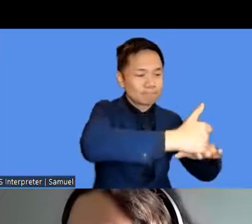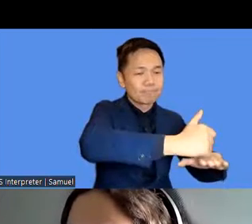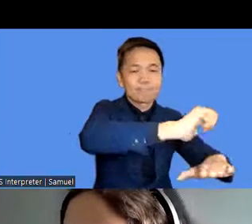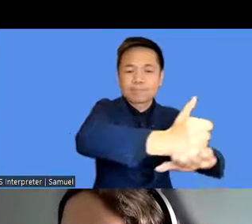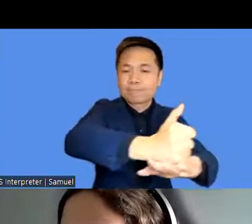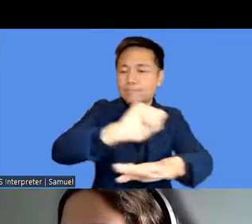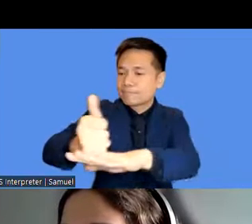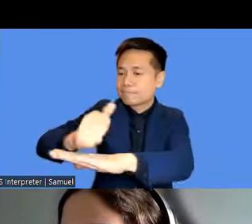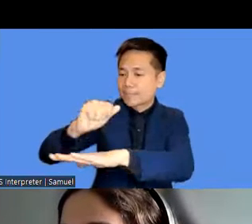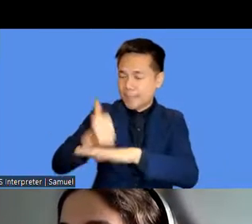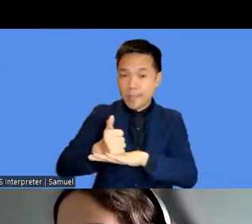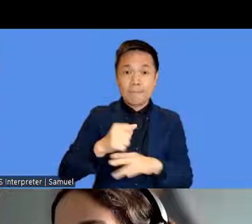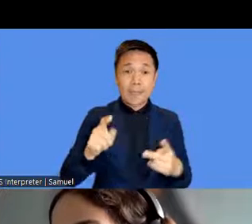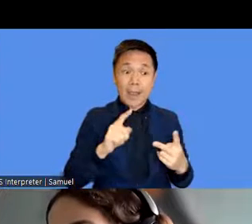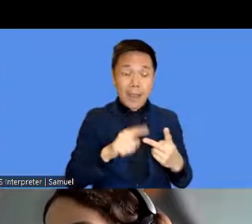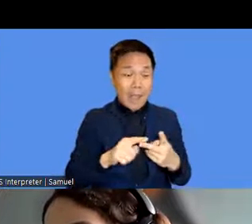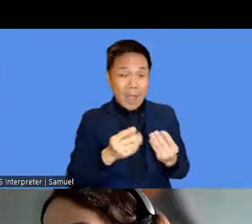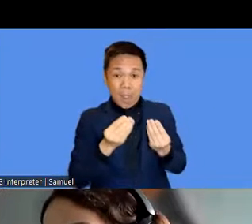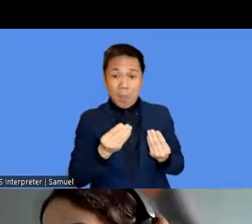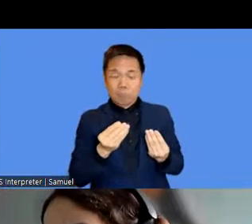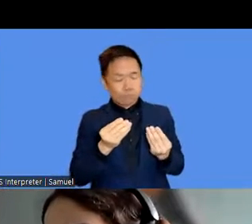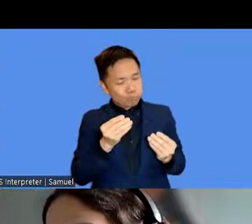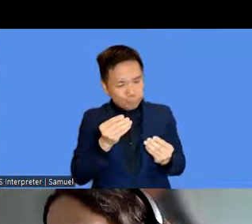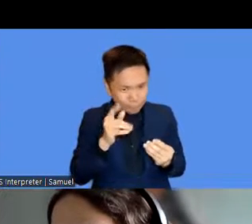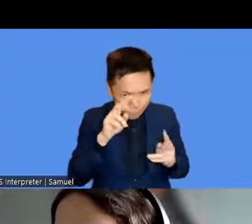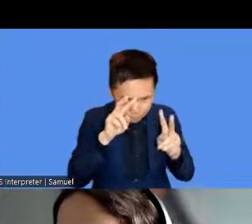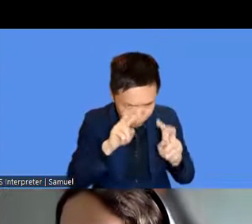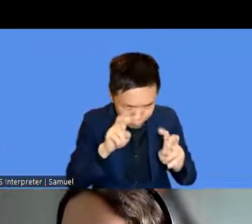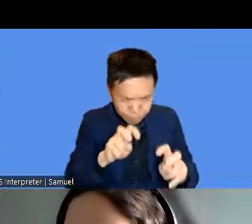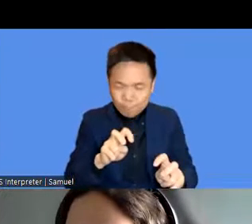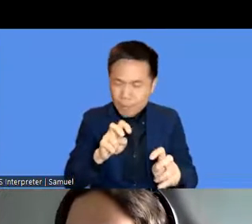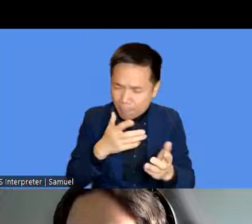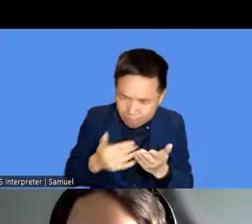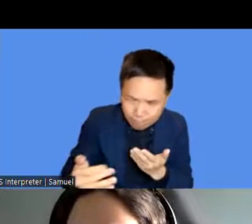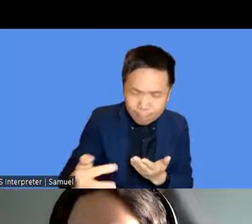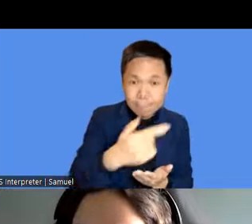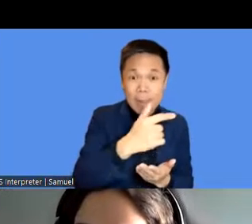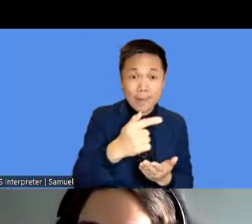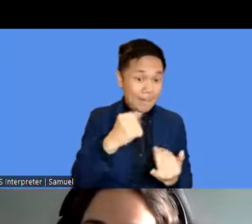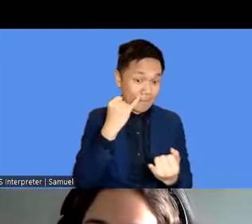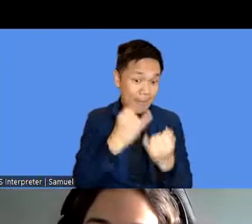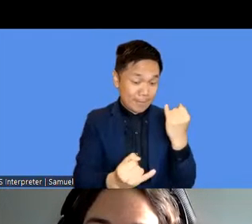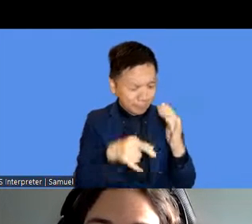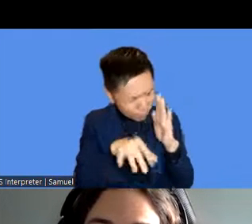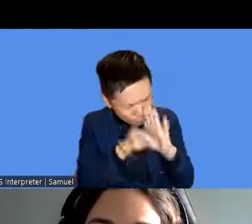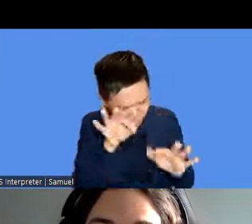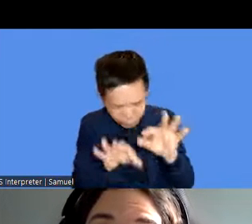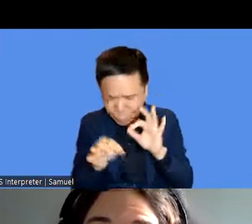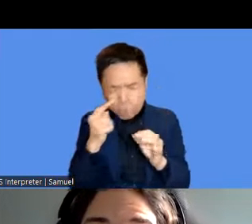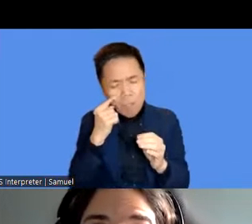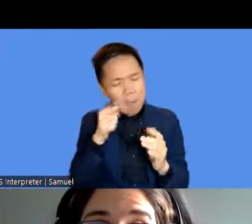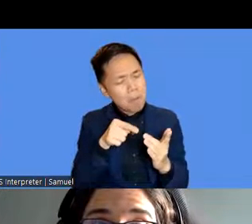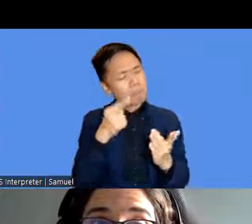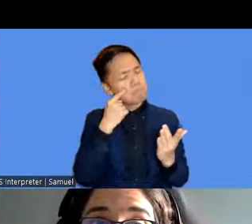bit on methodology, key findings, and the results and where you can consult them.